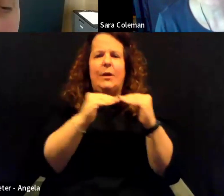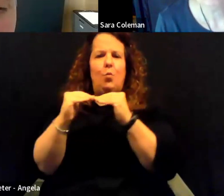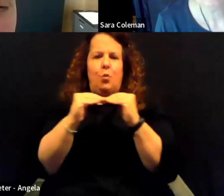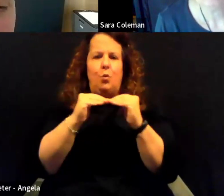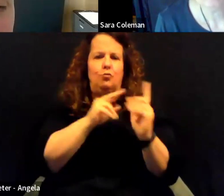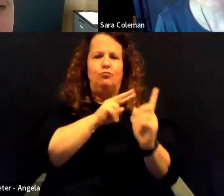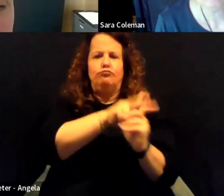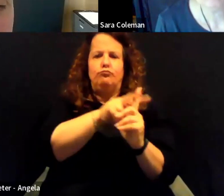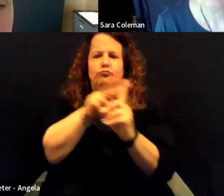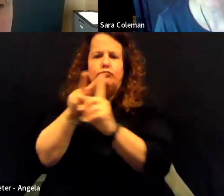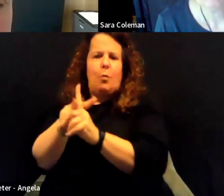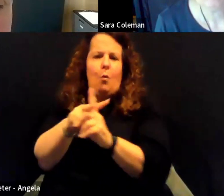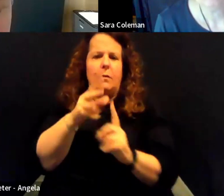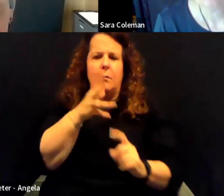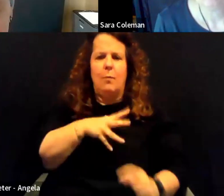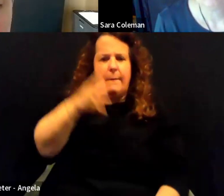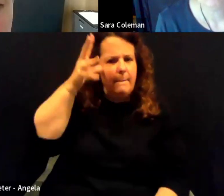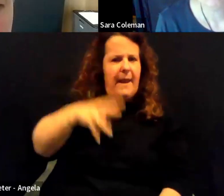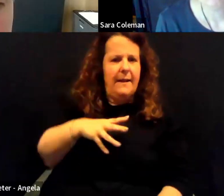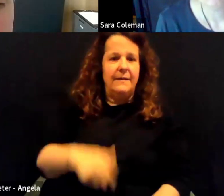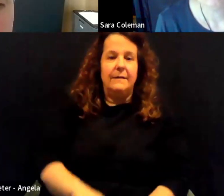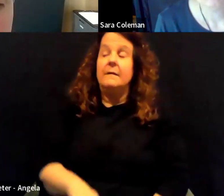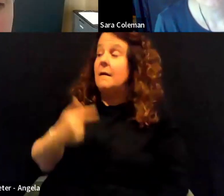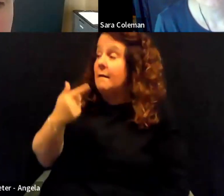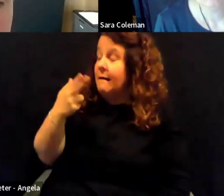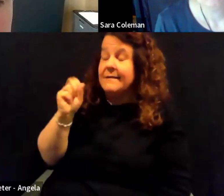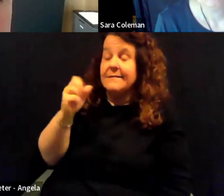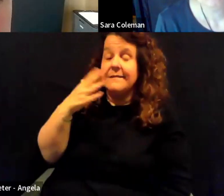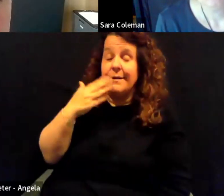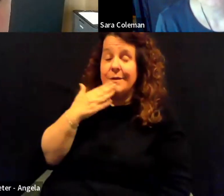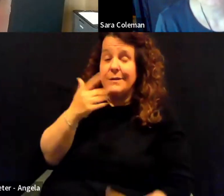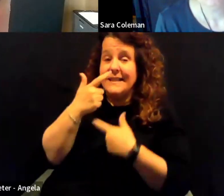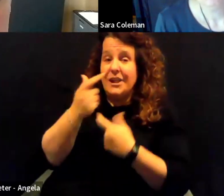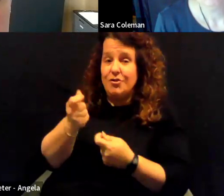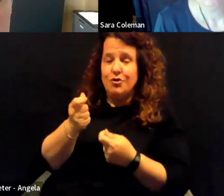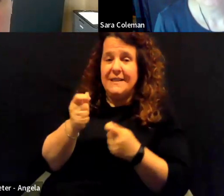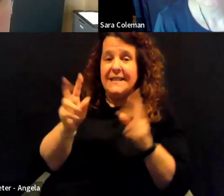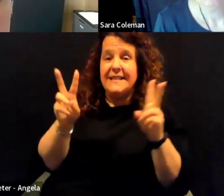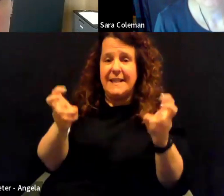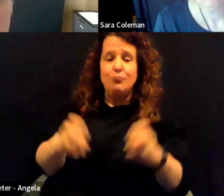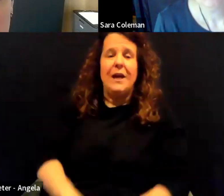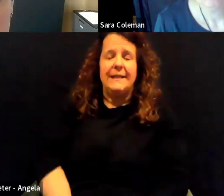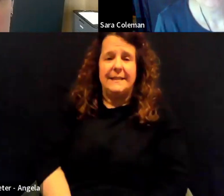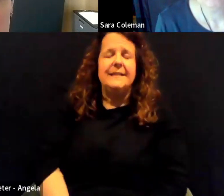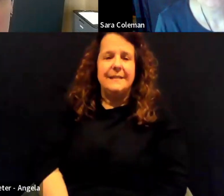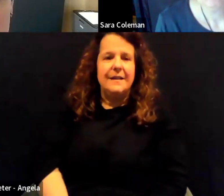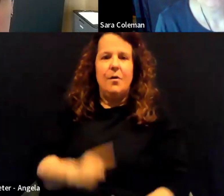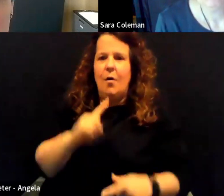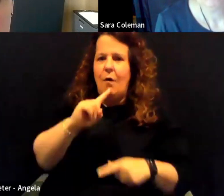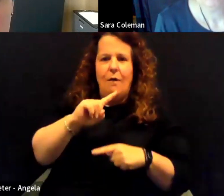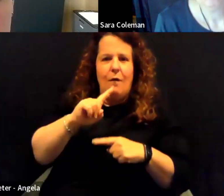I, I, I think this is a really interesting, , subject to, to, for all of us to really